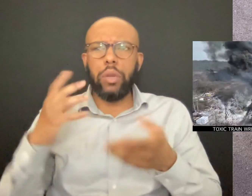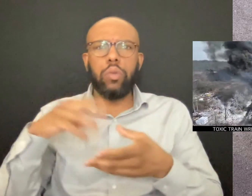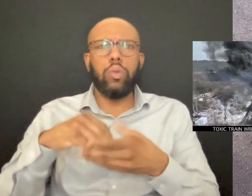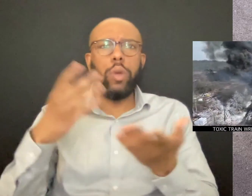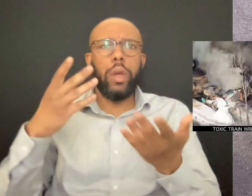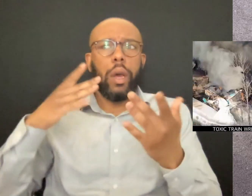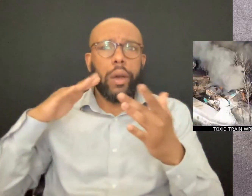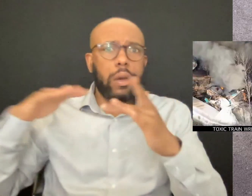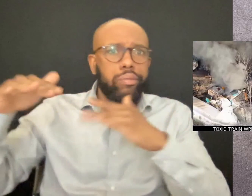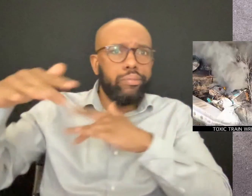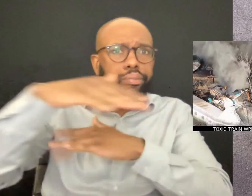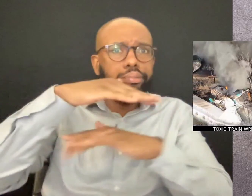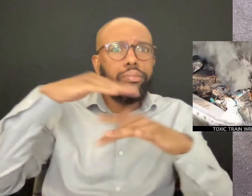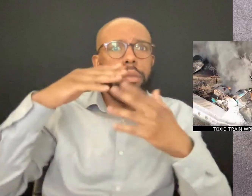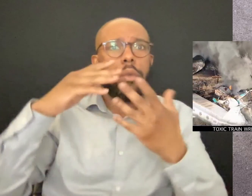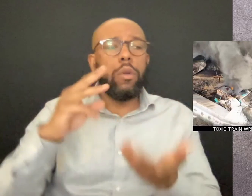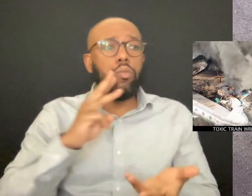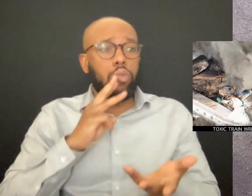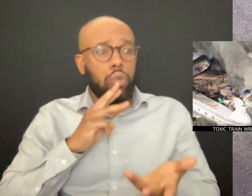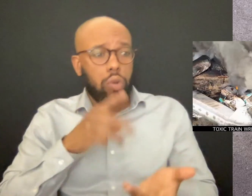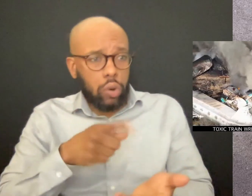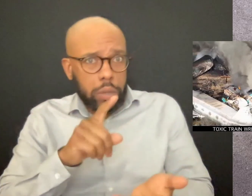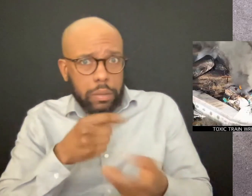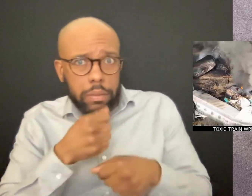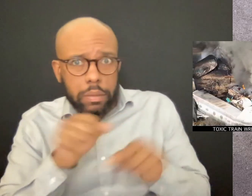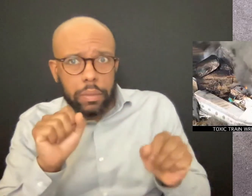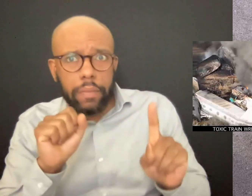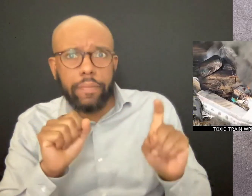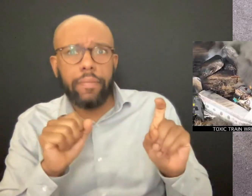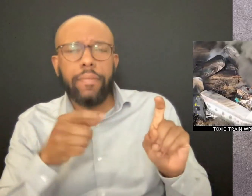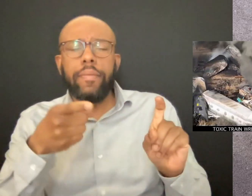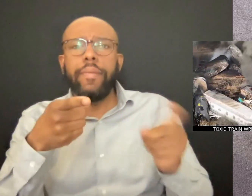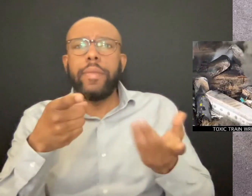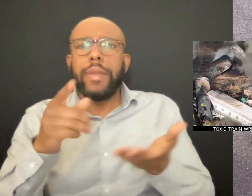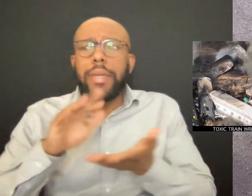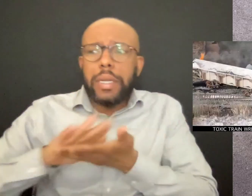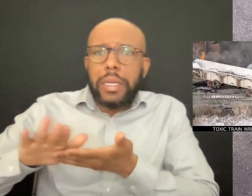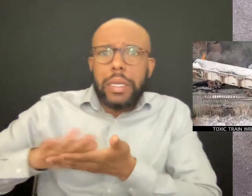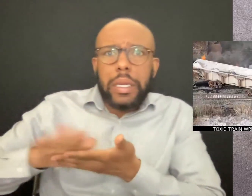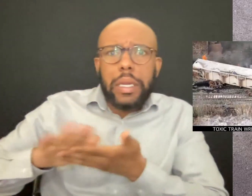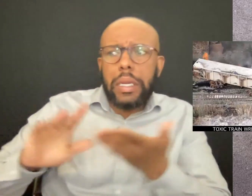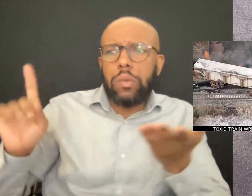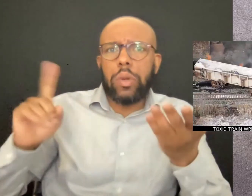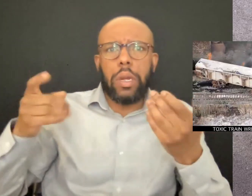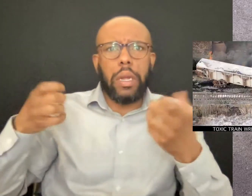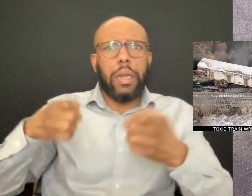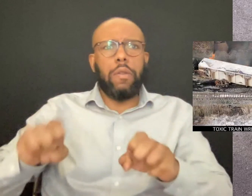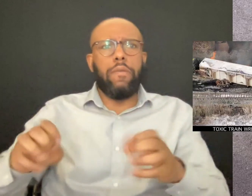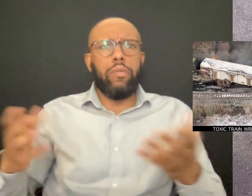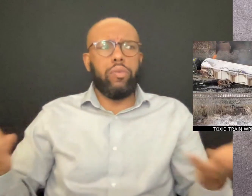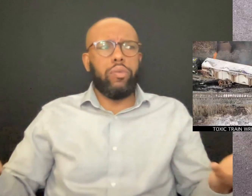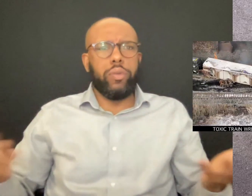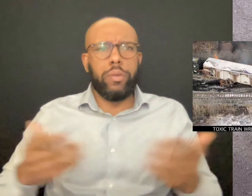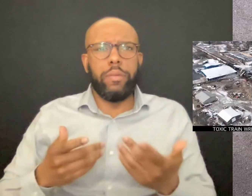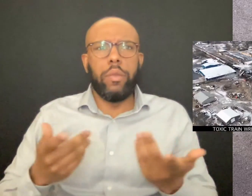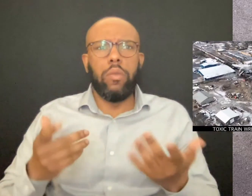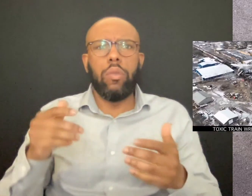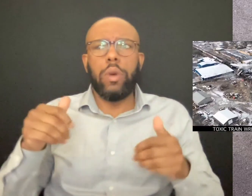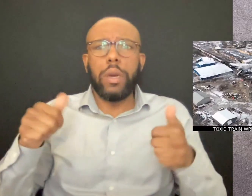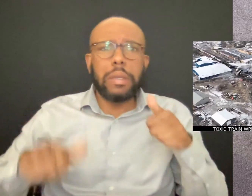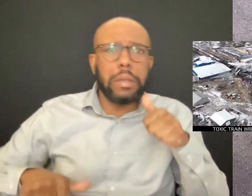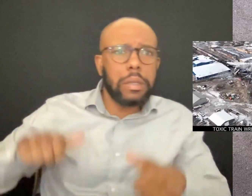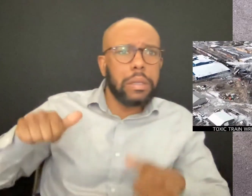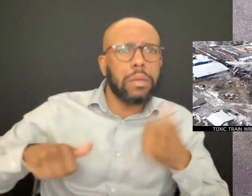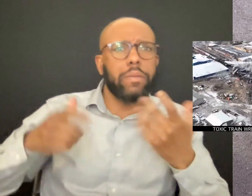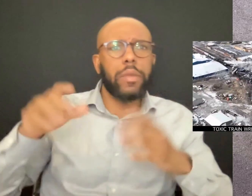their concerns include air and water safety cleanup efforts and whether the chemicals